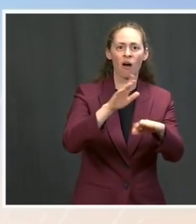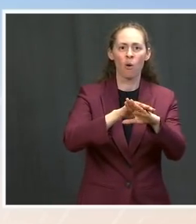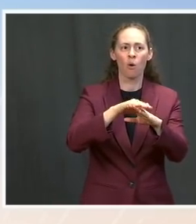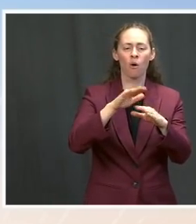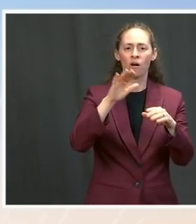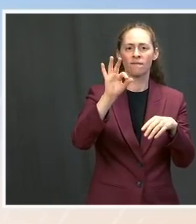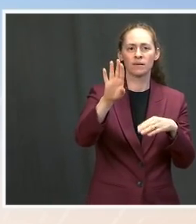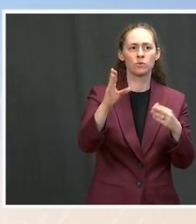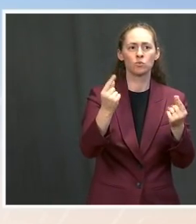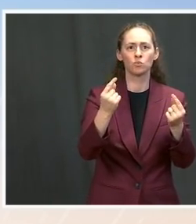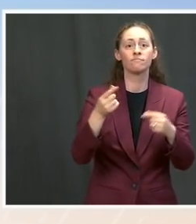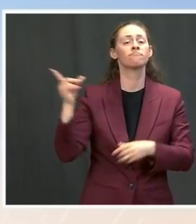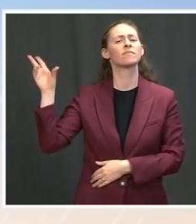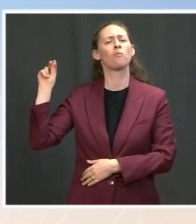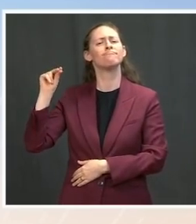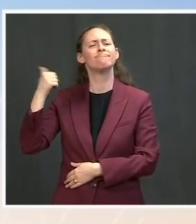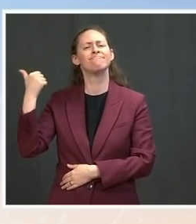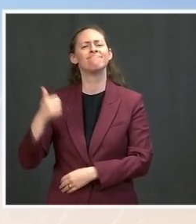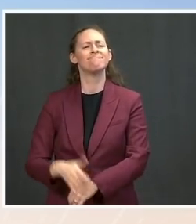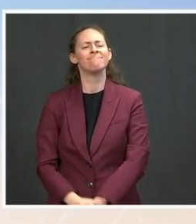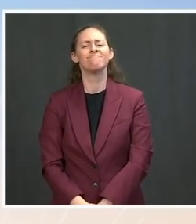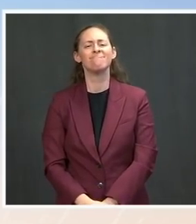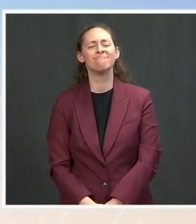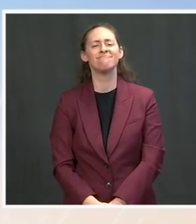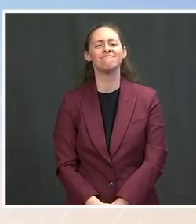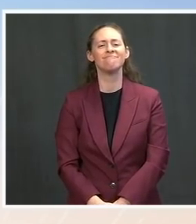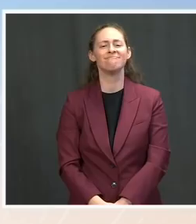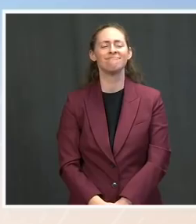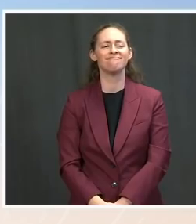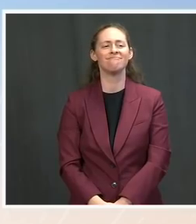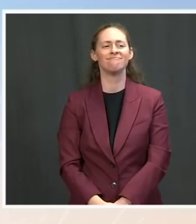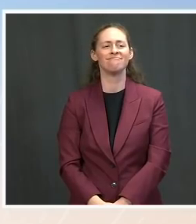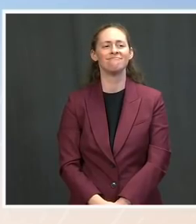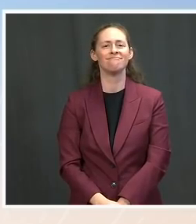Go ahead. The Press: Thank you, Jen. Ahead of the President's speech today,